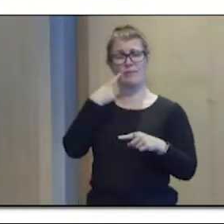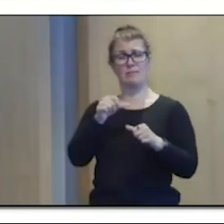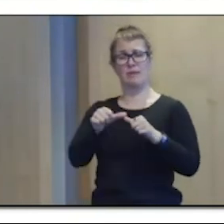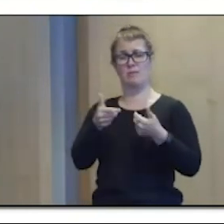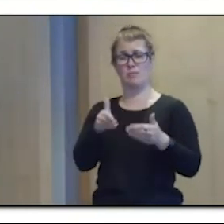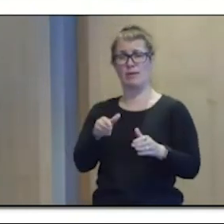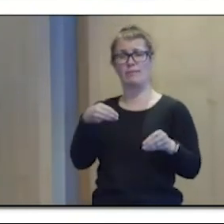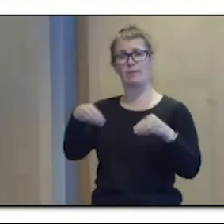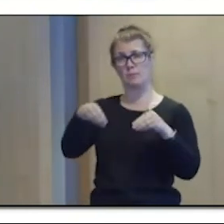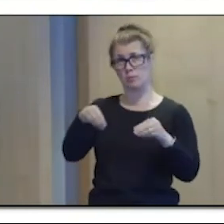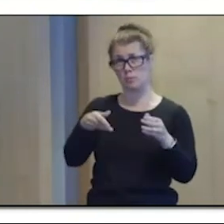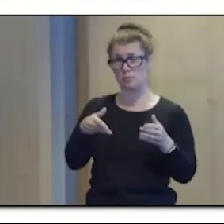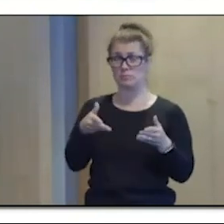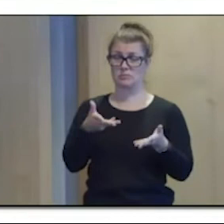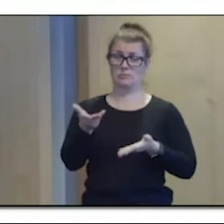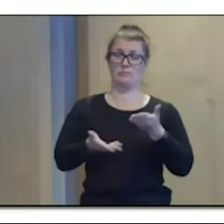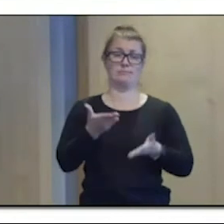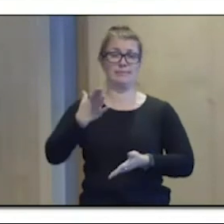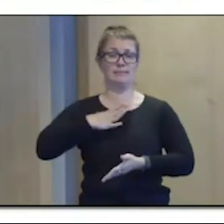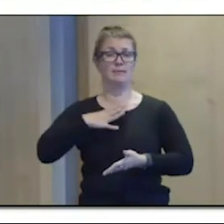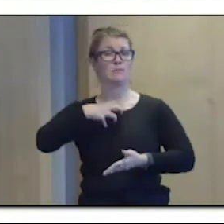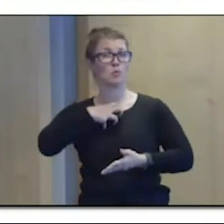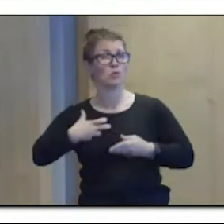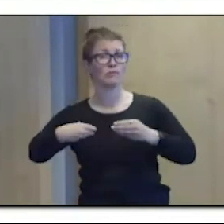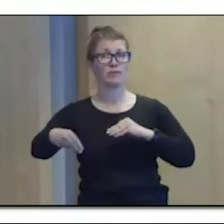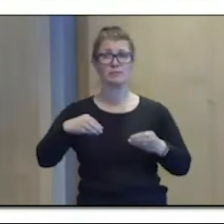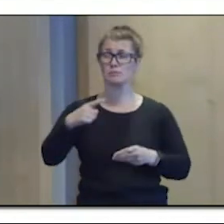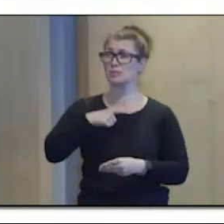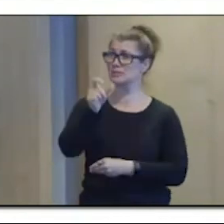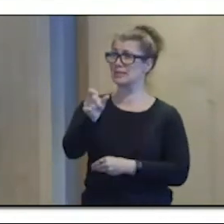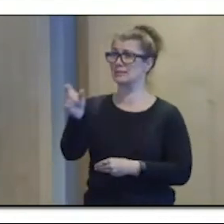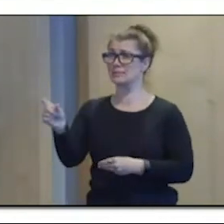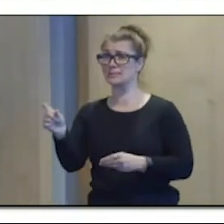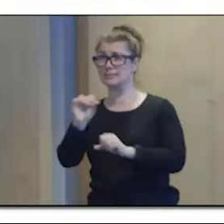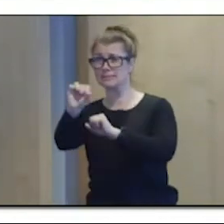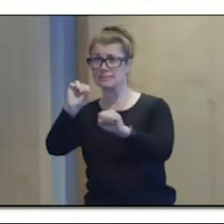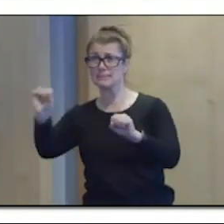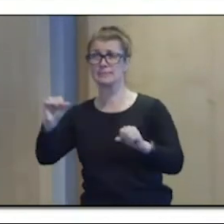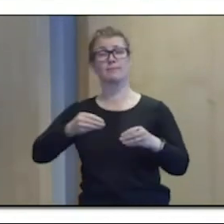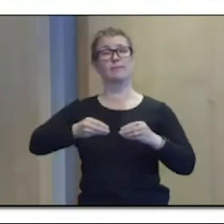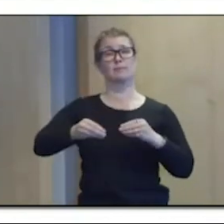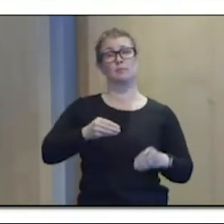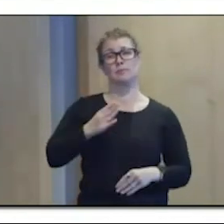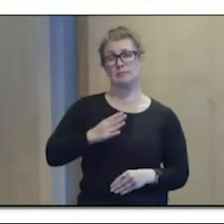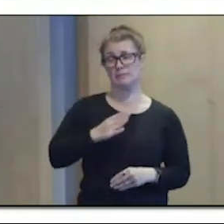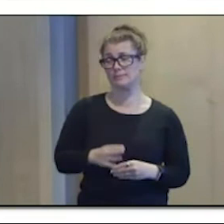so we need to be more flexible as customers. So we've talked about there are four sources